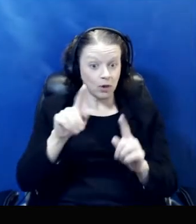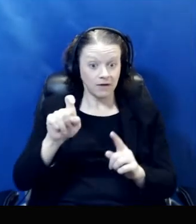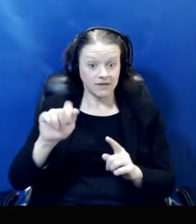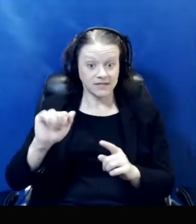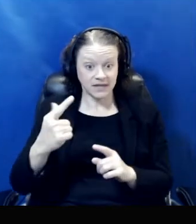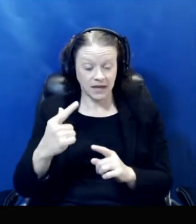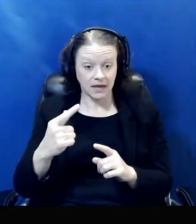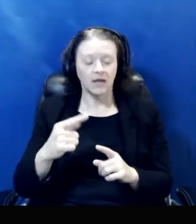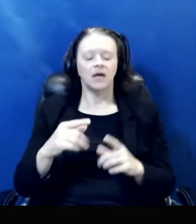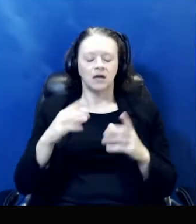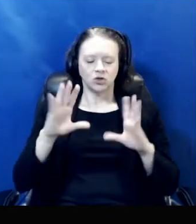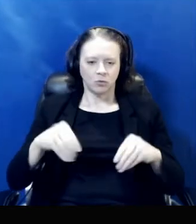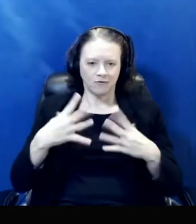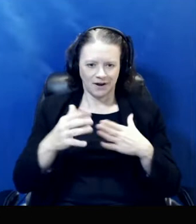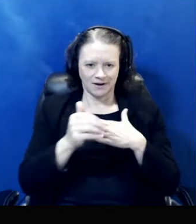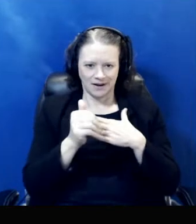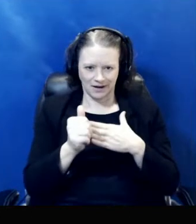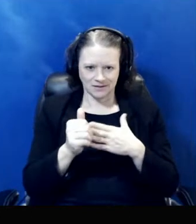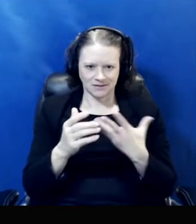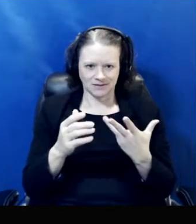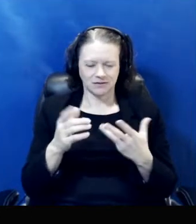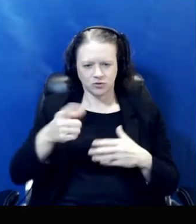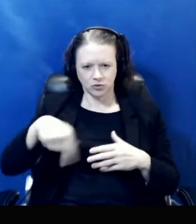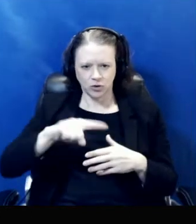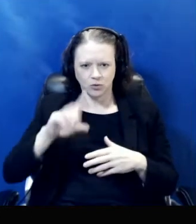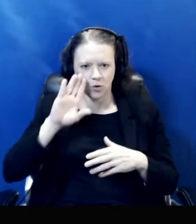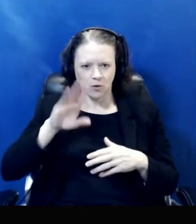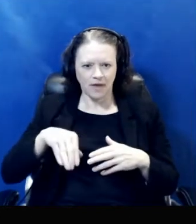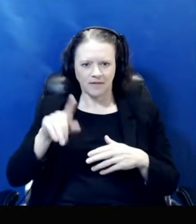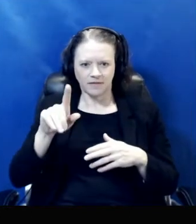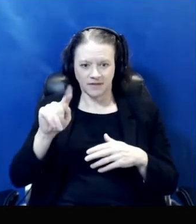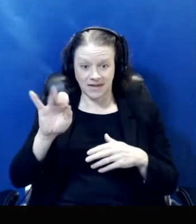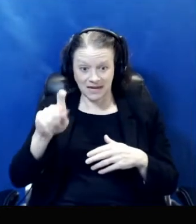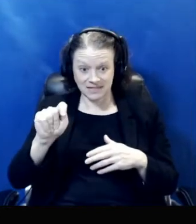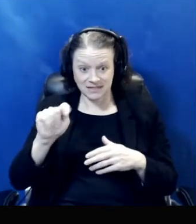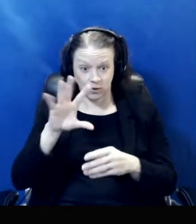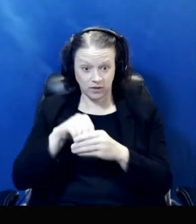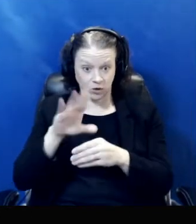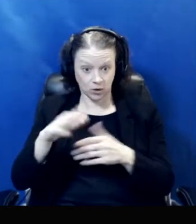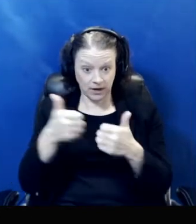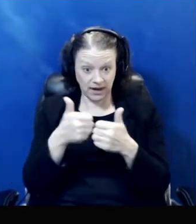text is optimized for more players. And that entails looking at your game's text size,